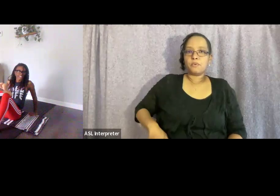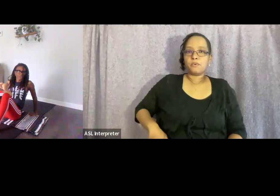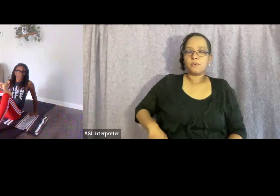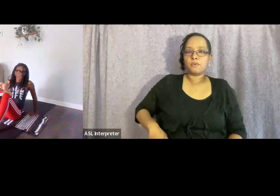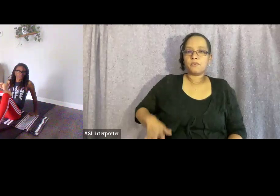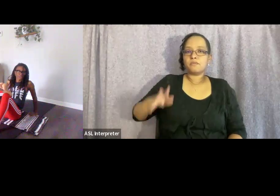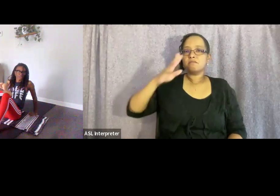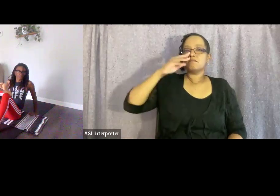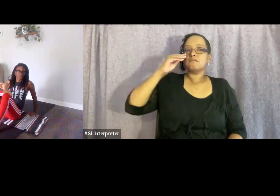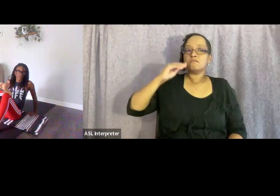And take three full breaths.